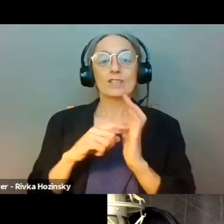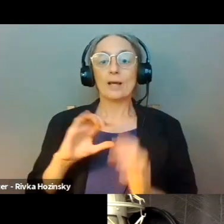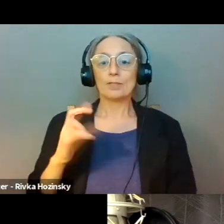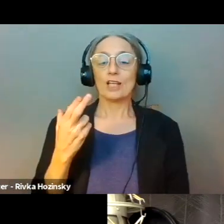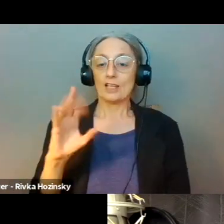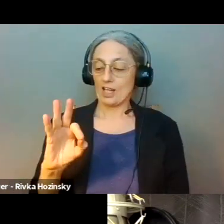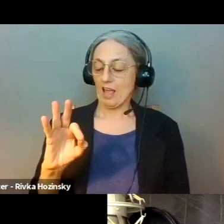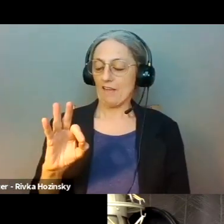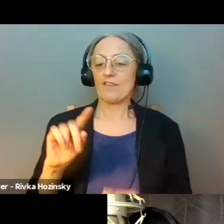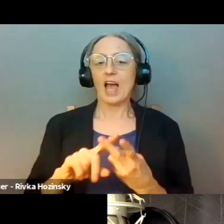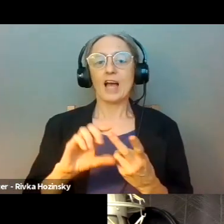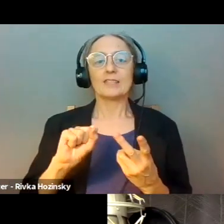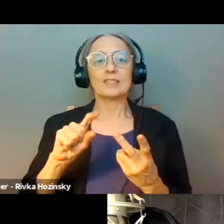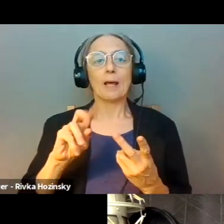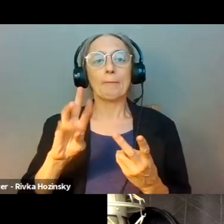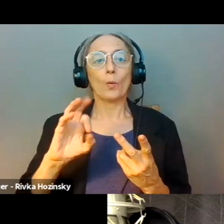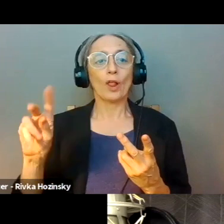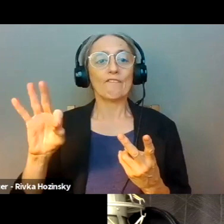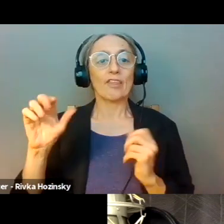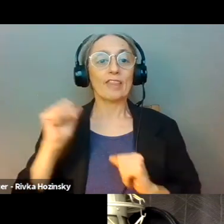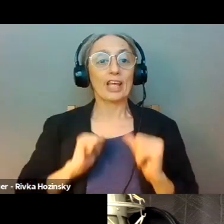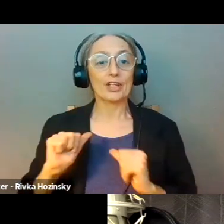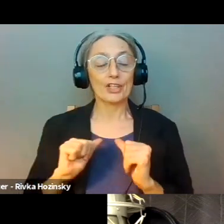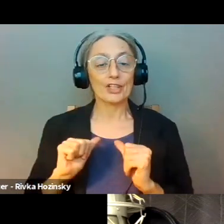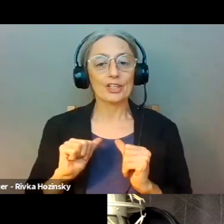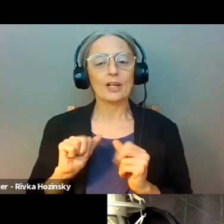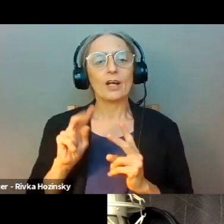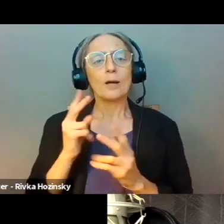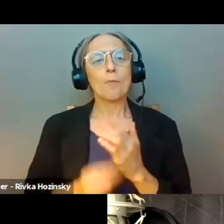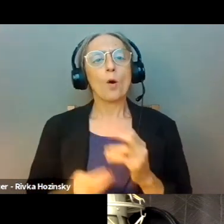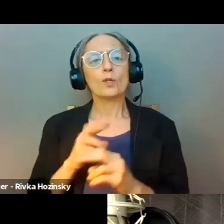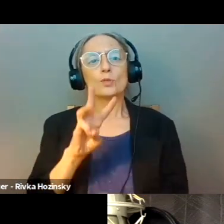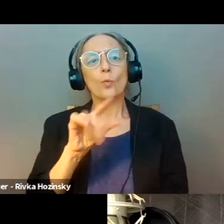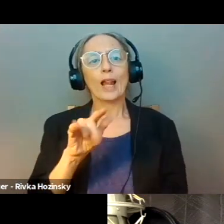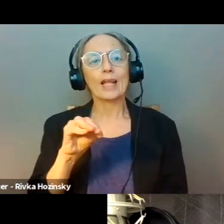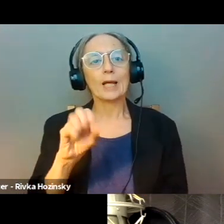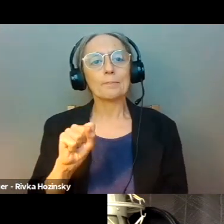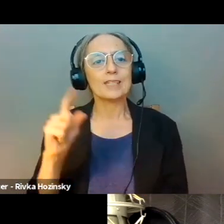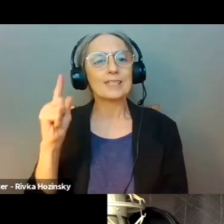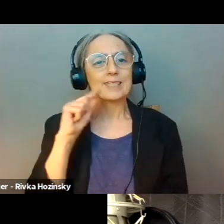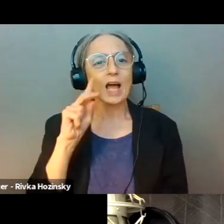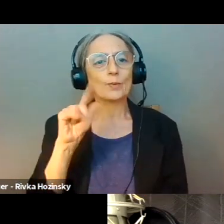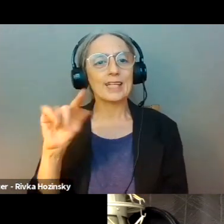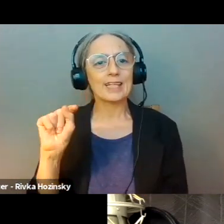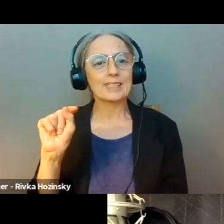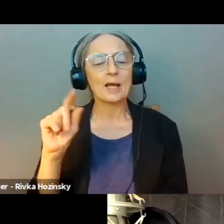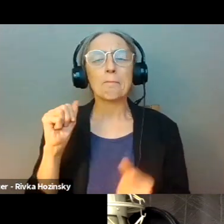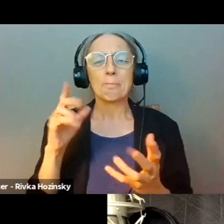and Steppenwolf, they both use the Williams sound kit. There's a lot of different sound kits out there.